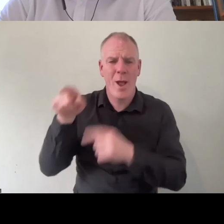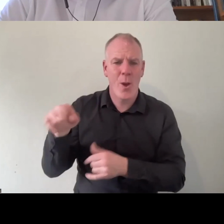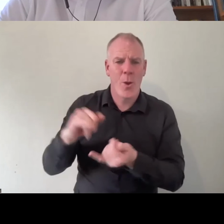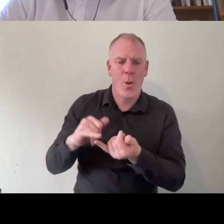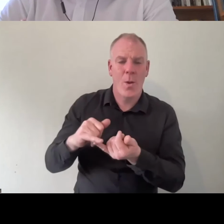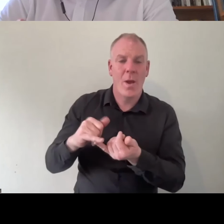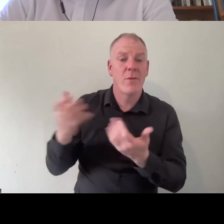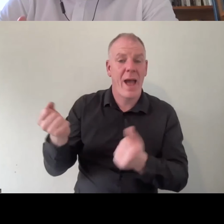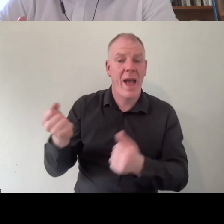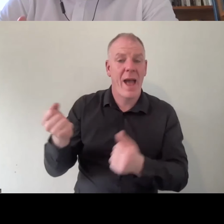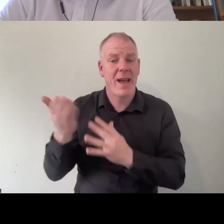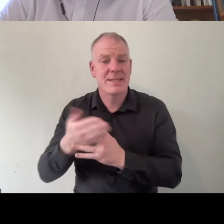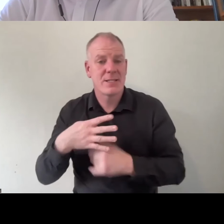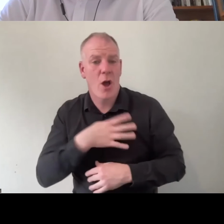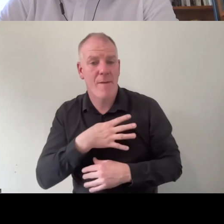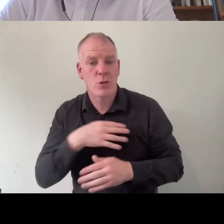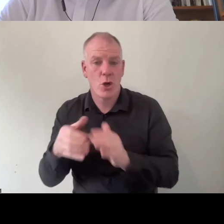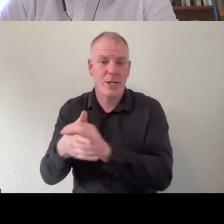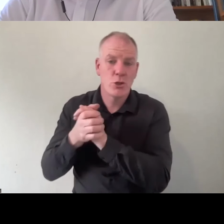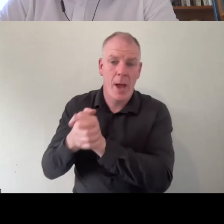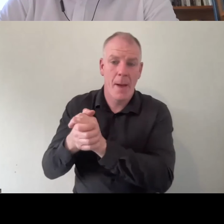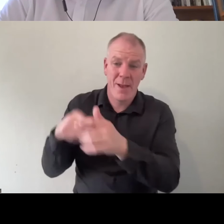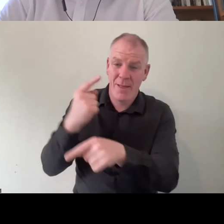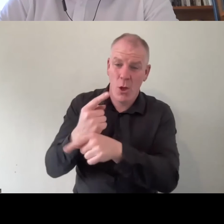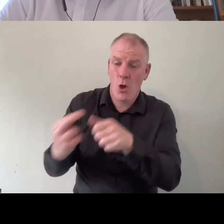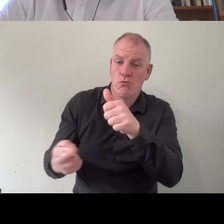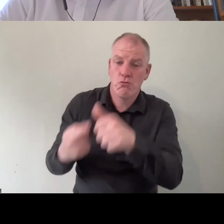or if you have champions in place that are facilitating accessibility,